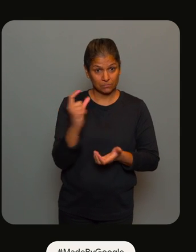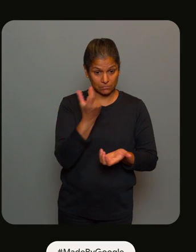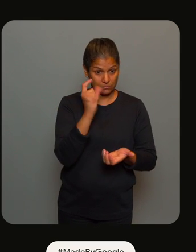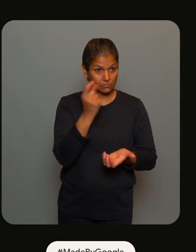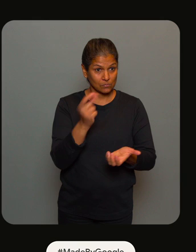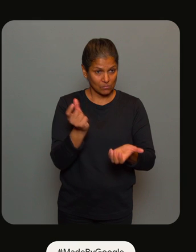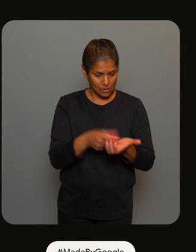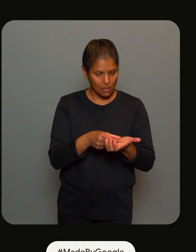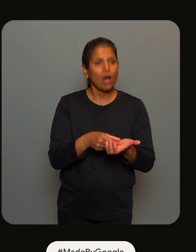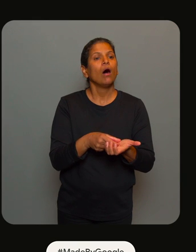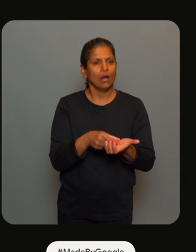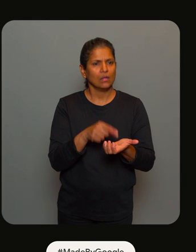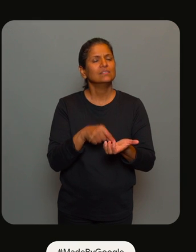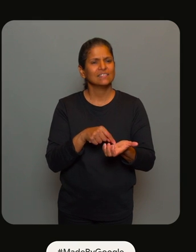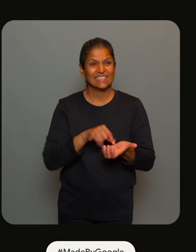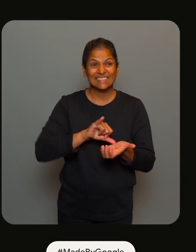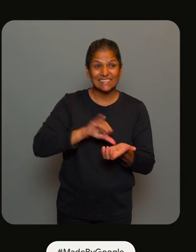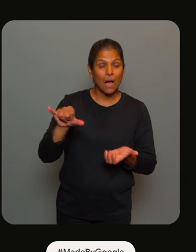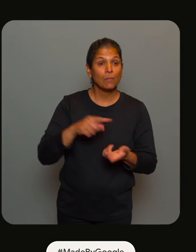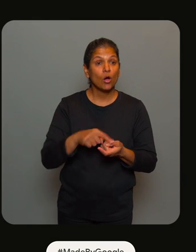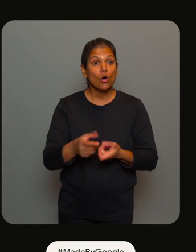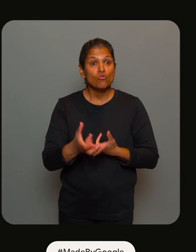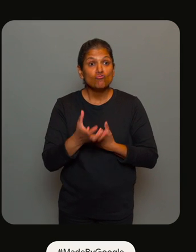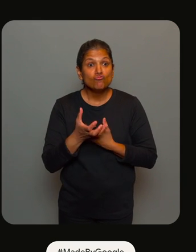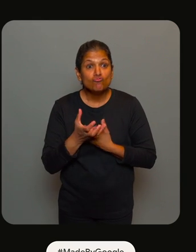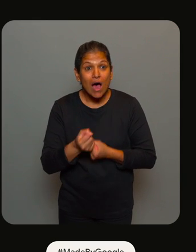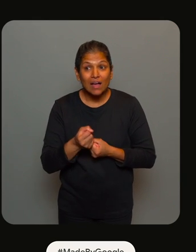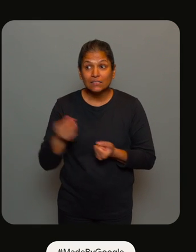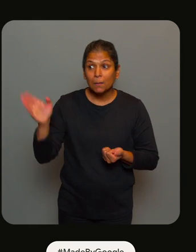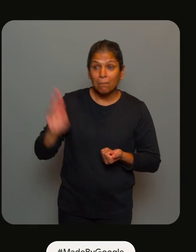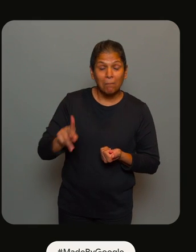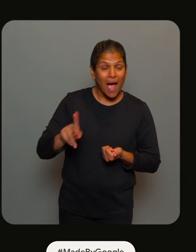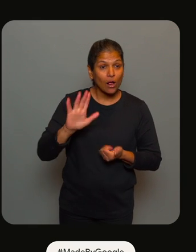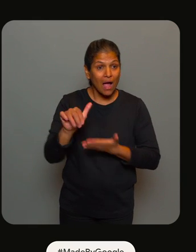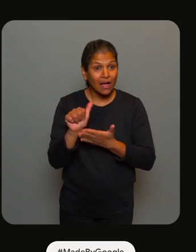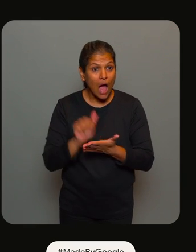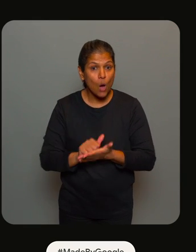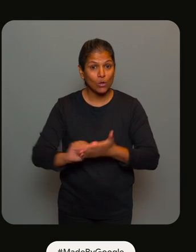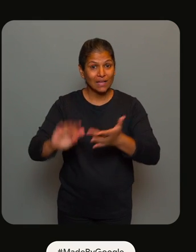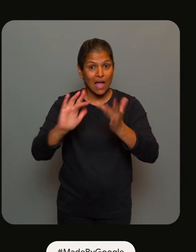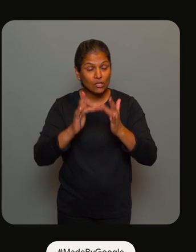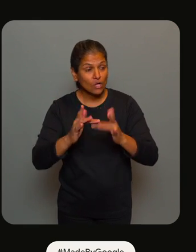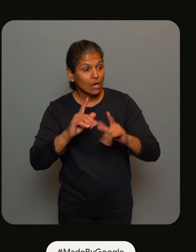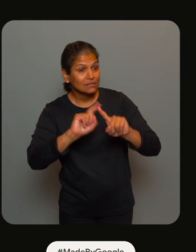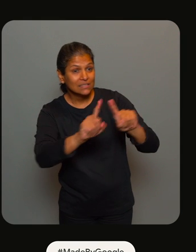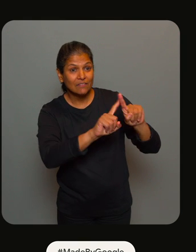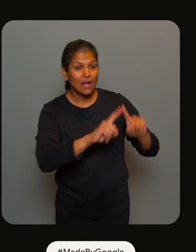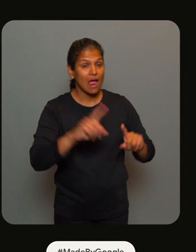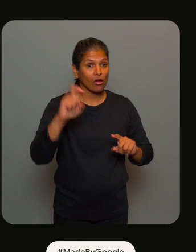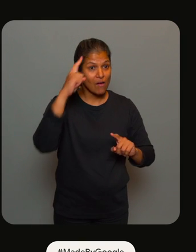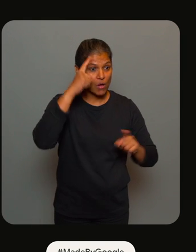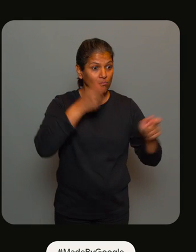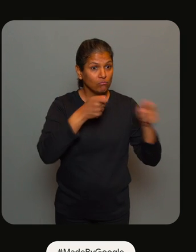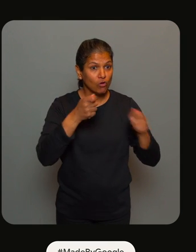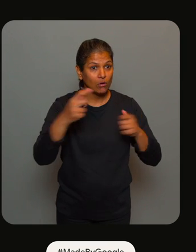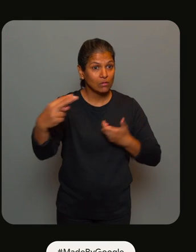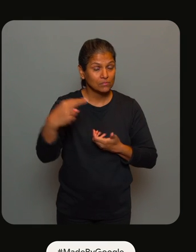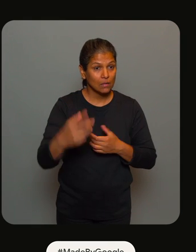trusted by banks, carriers, and governments. Pixel 7 also provides five years of guaranteed security updates,